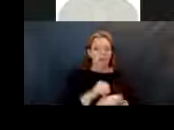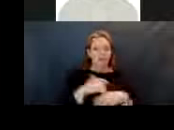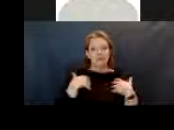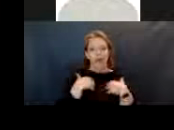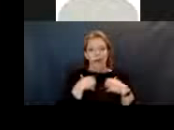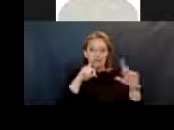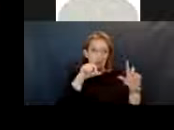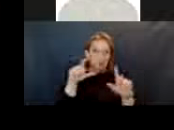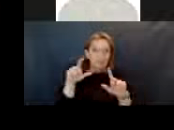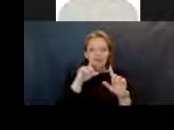visit there.